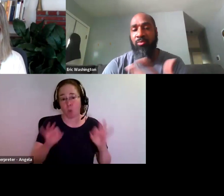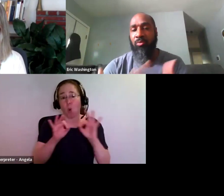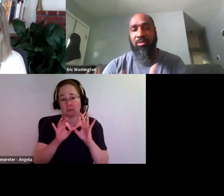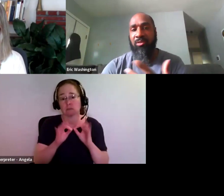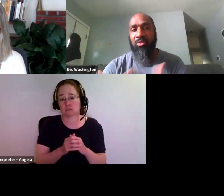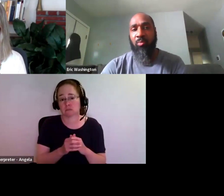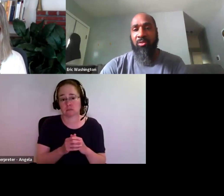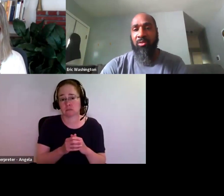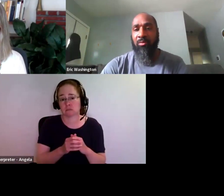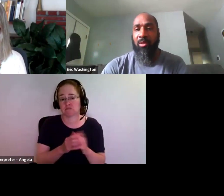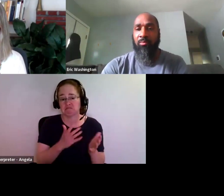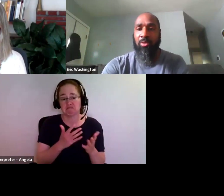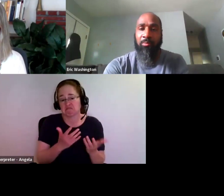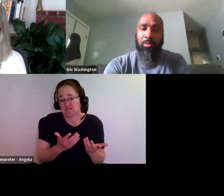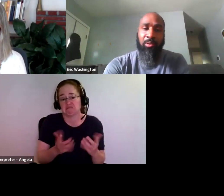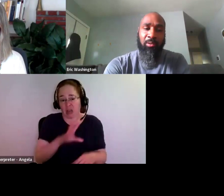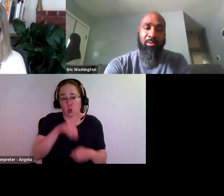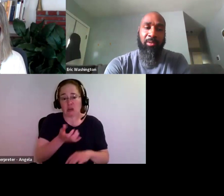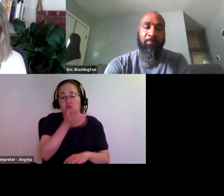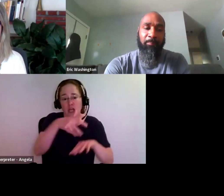grassroots situation you know. So yeah,